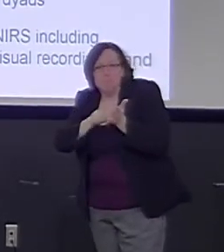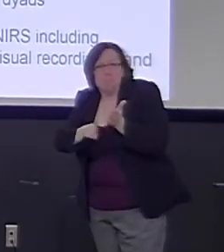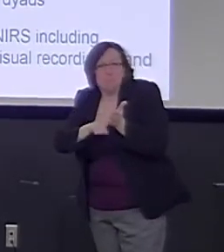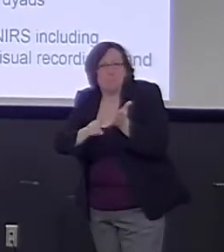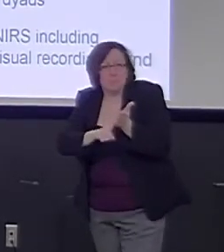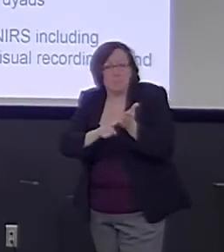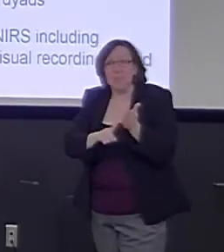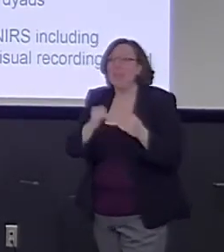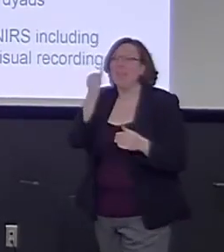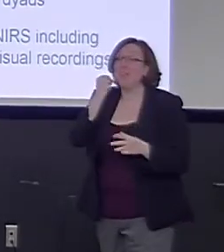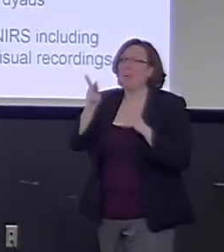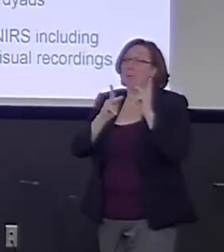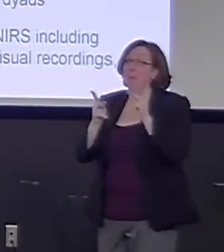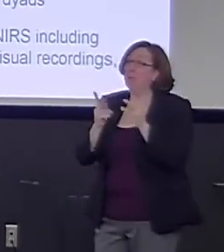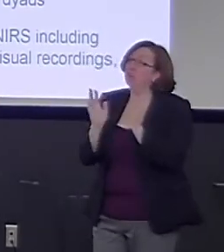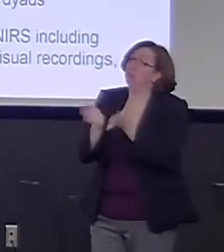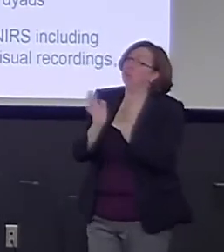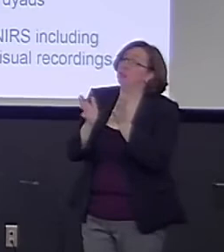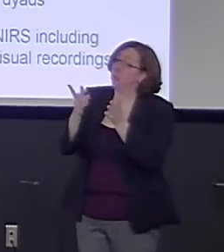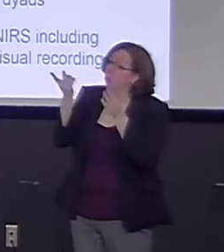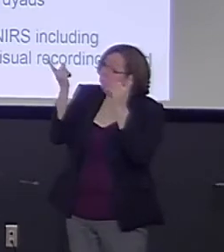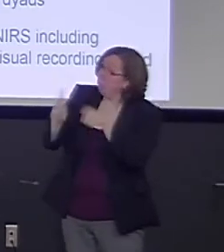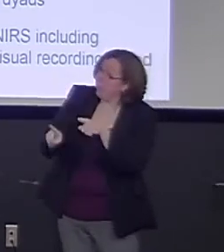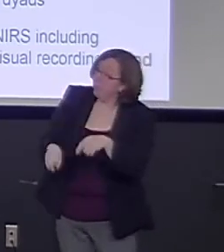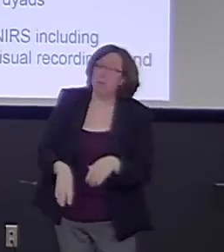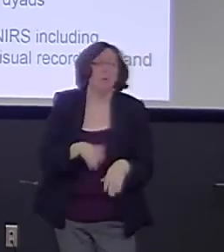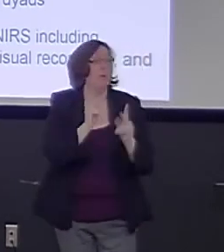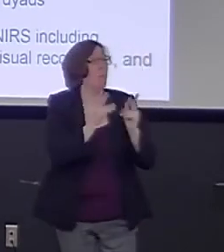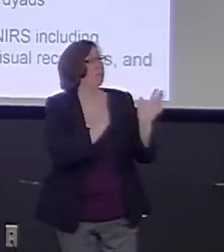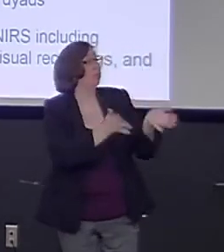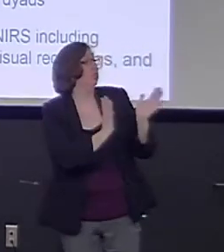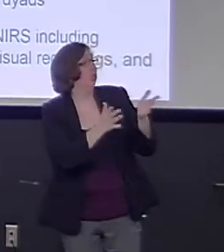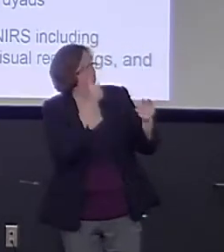high and low disparity, people are talking to each other that are very different and very alike.